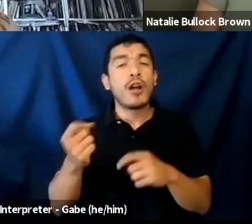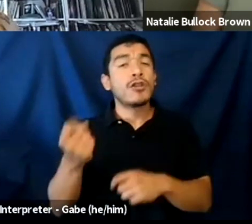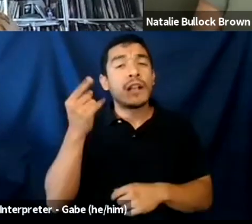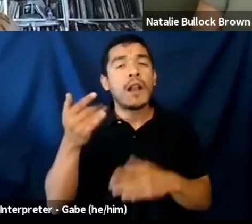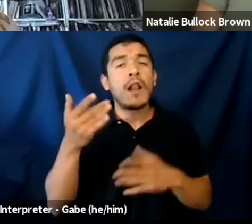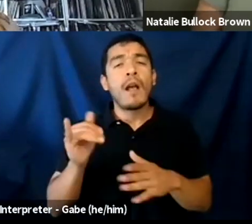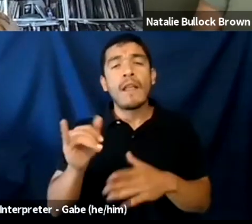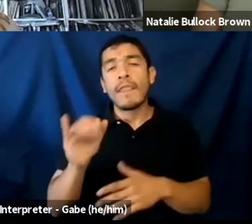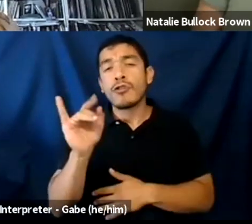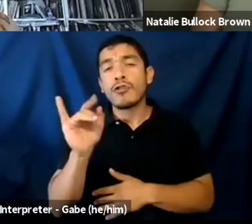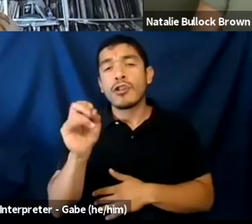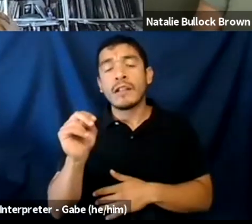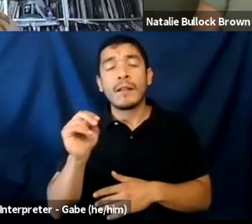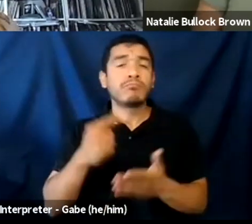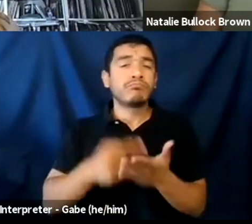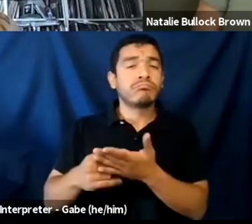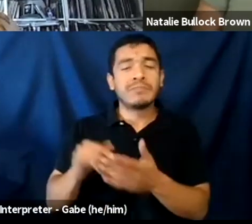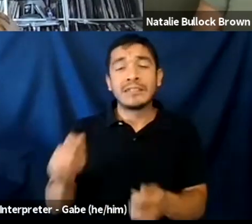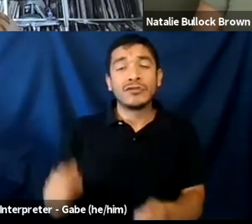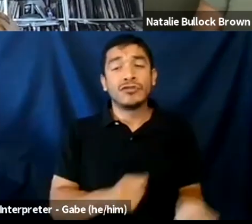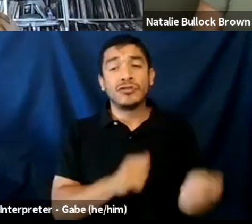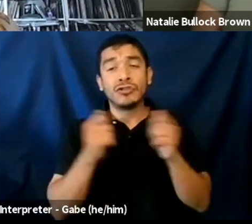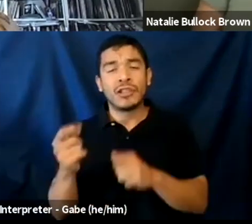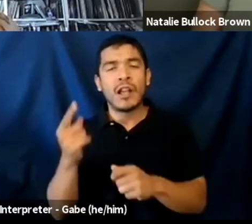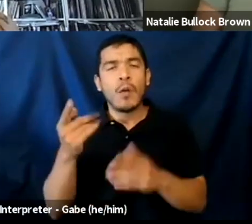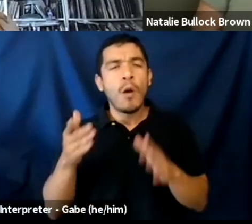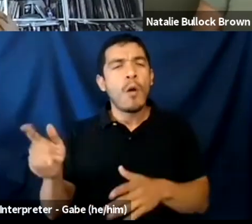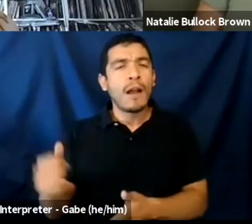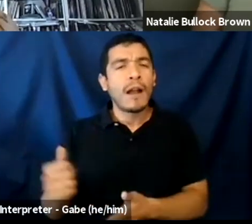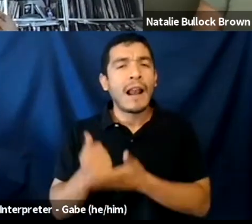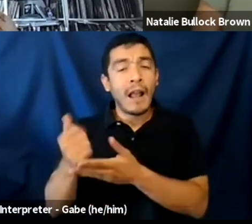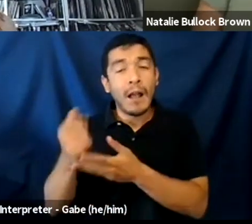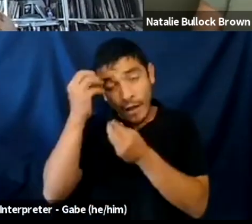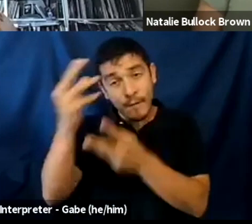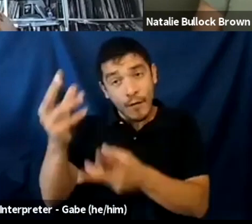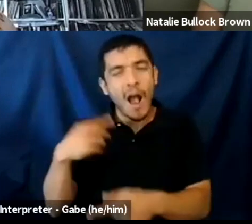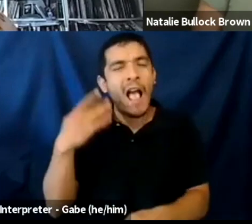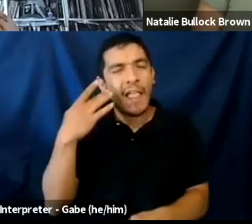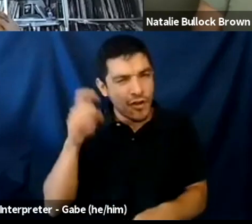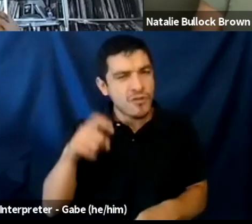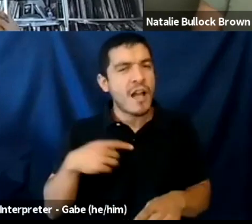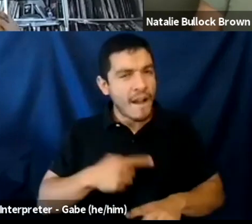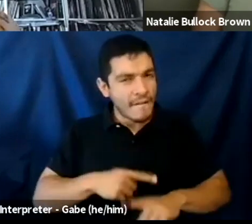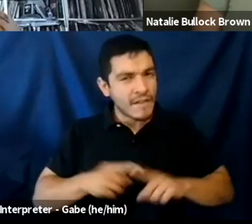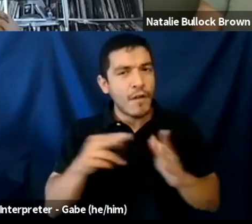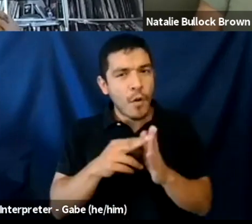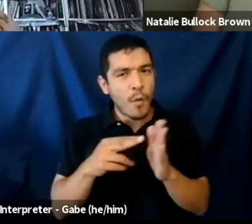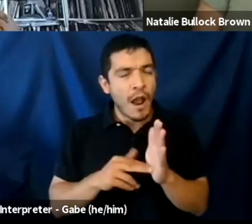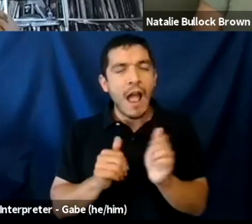can help inform it is that there should be, I think, different rules between how you are dealing with people